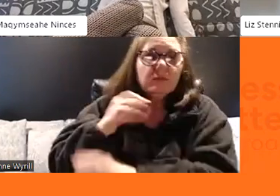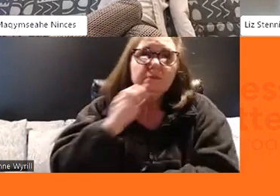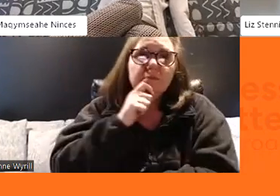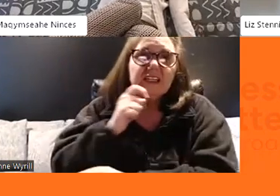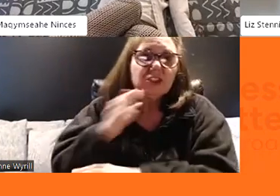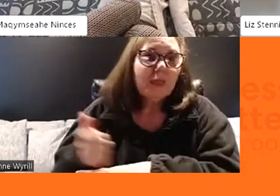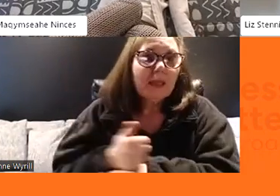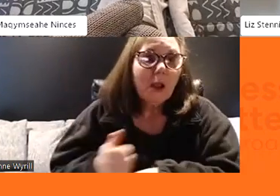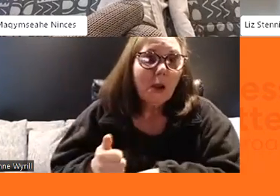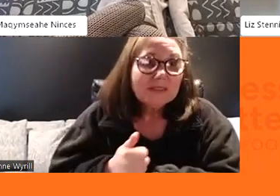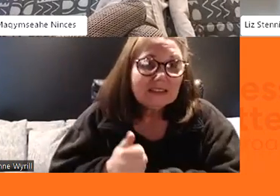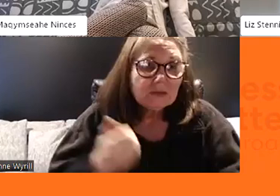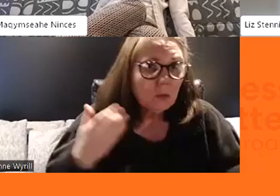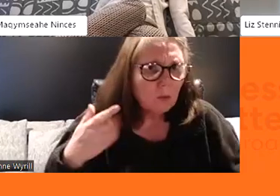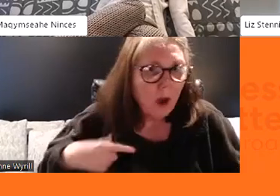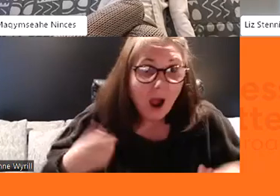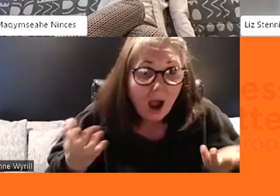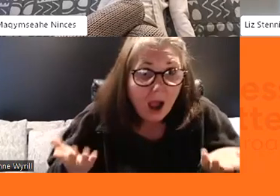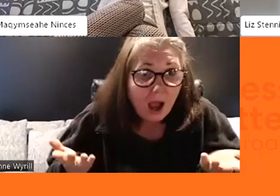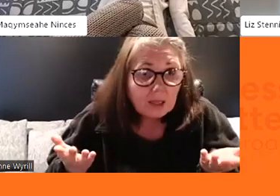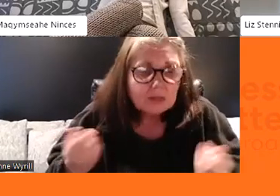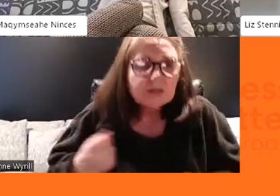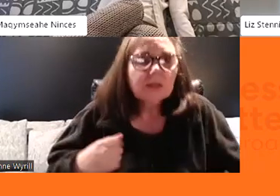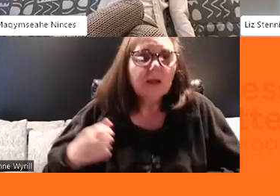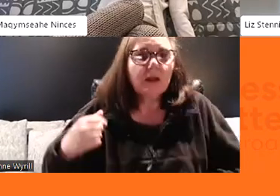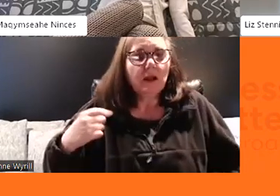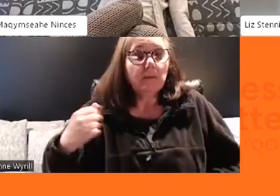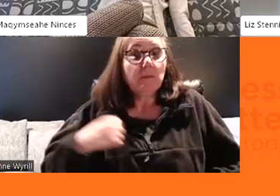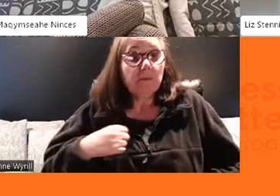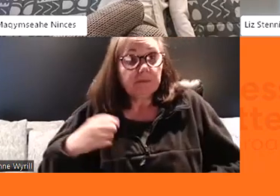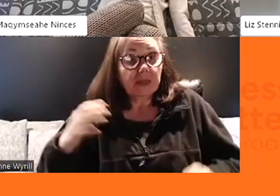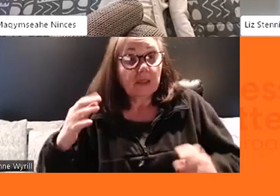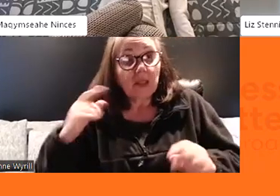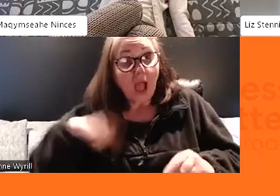necessarily be accepted and they'll be asked to do speech therapy.